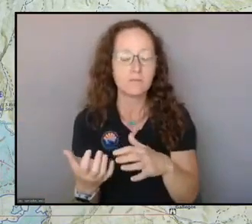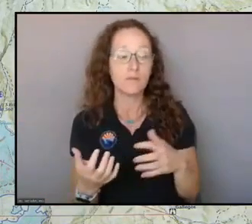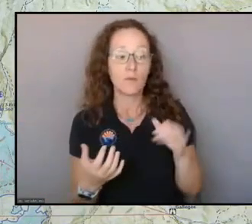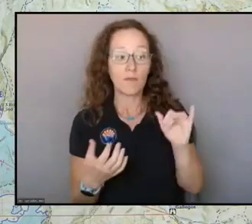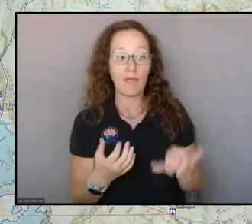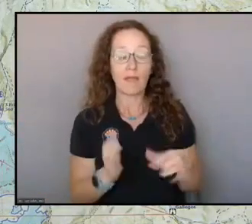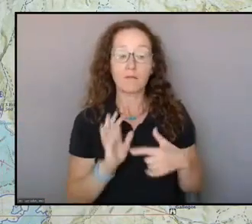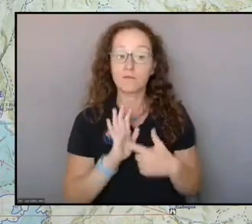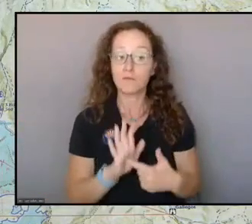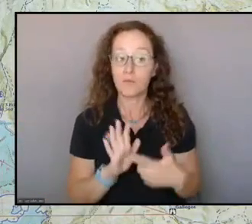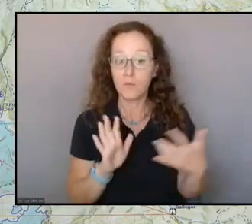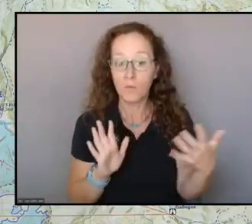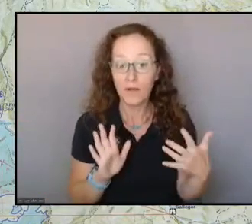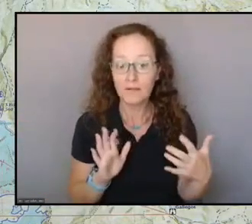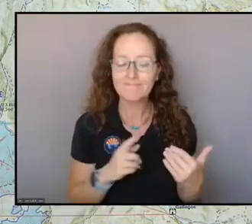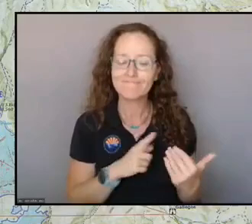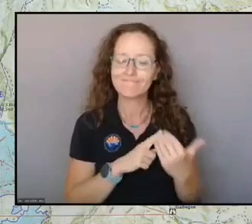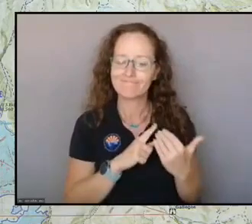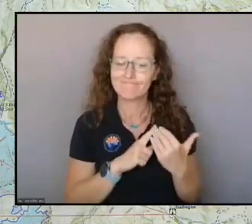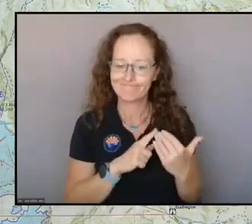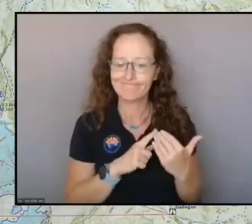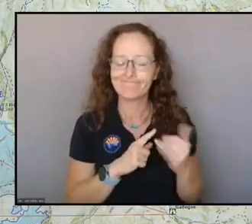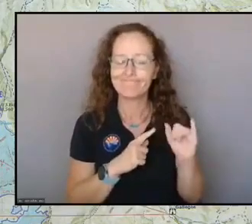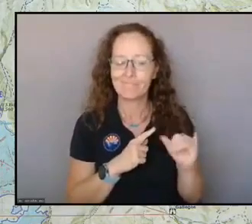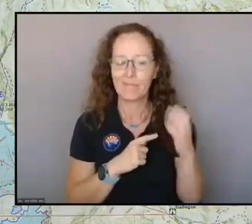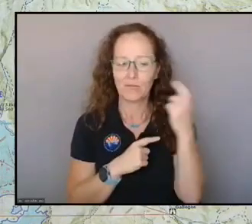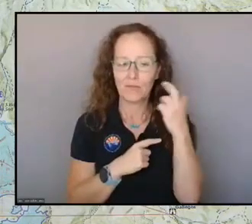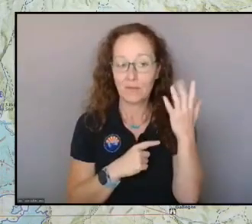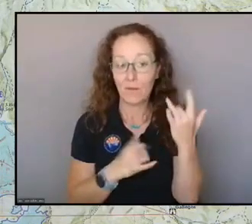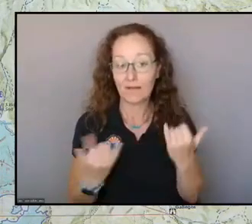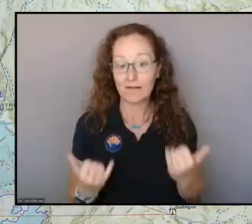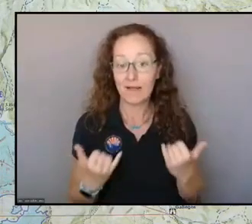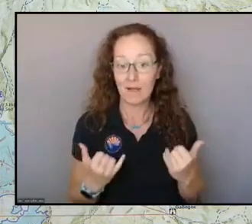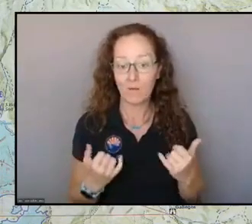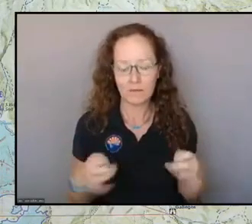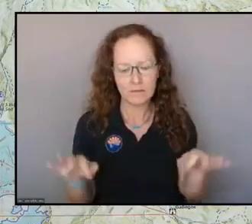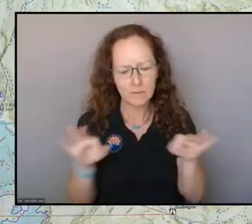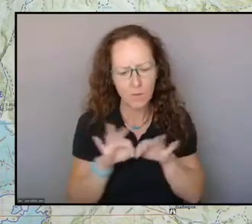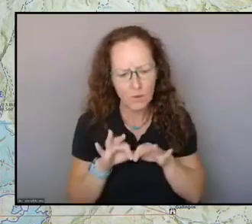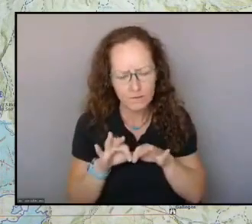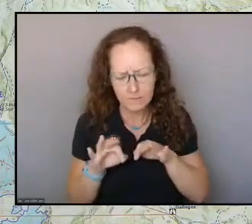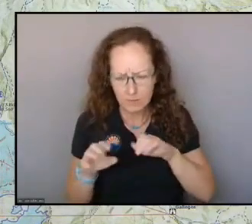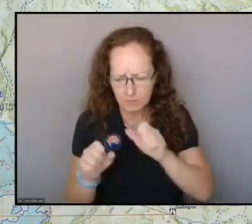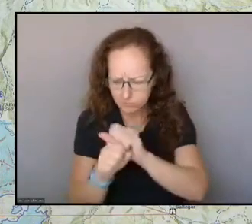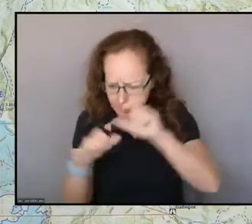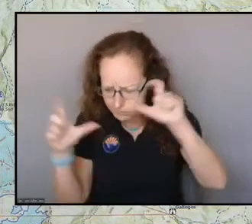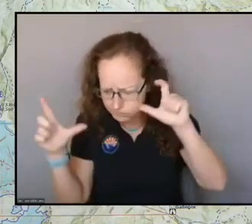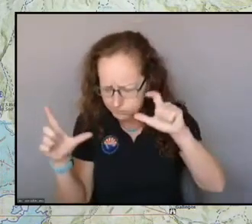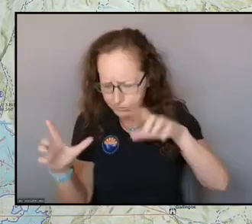ONE, IT SERVED AS A REMINDER WHY IT IS IMPORTANT TO ZOOM IN ON EVERY ONE OF THOSE INDIVIDUAL SOURCES OF